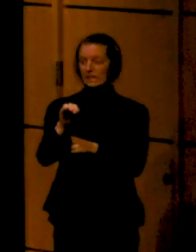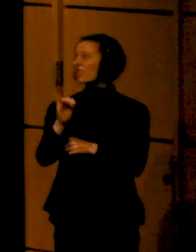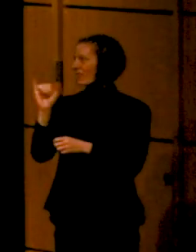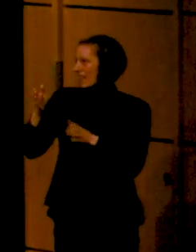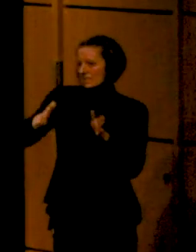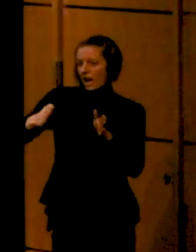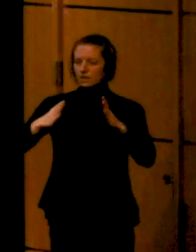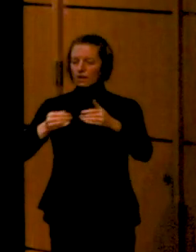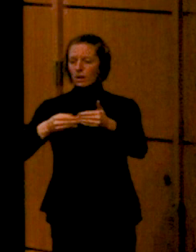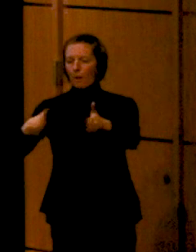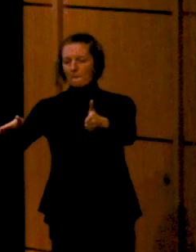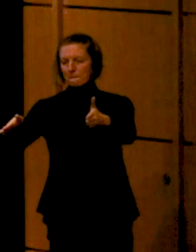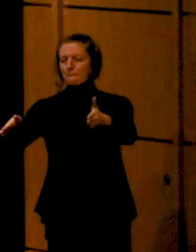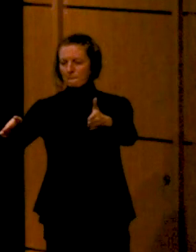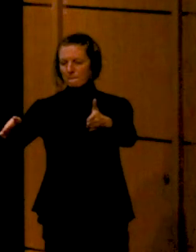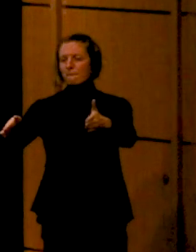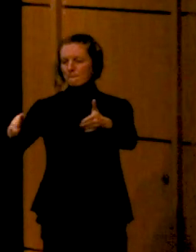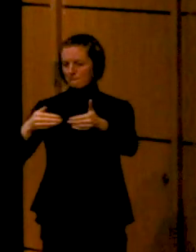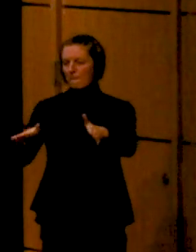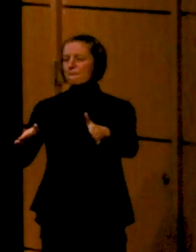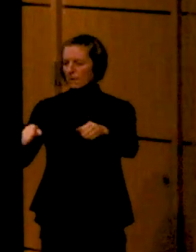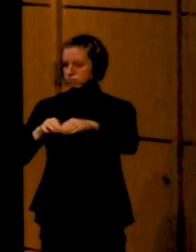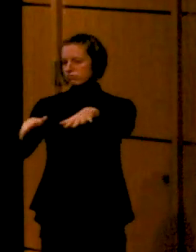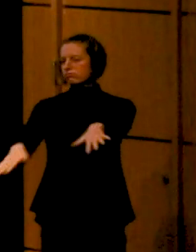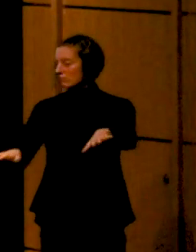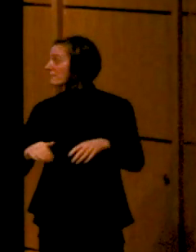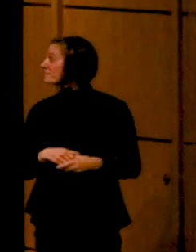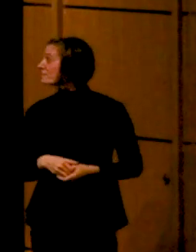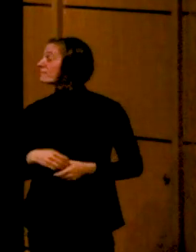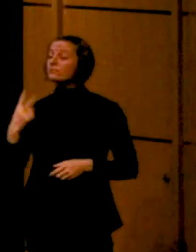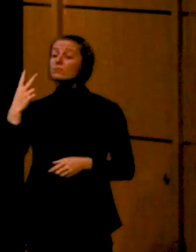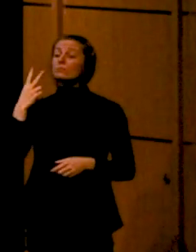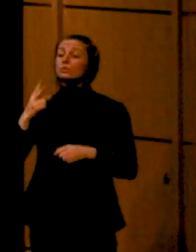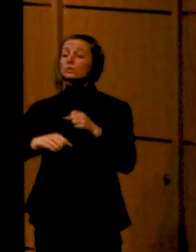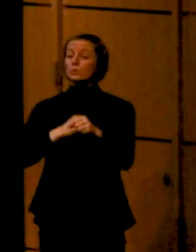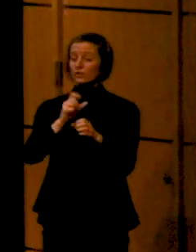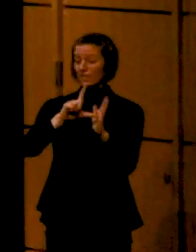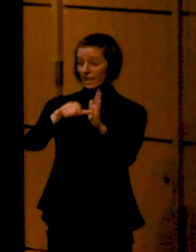Two years later, Paul Kane visited the area.